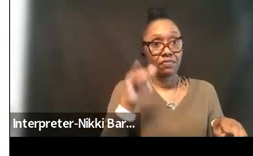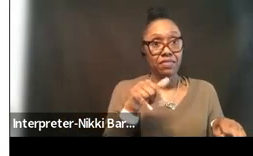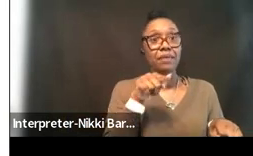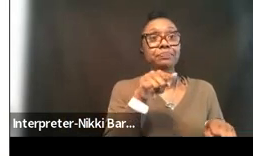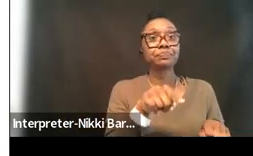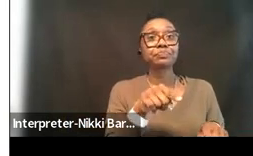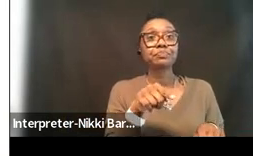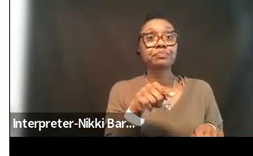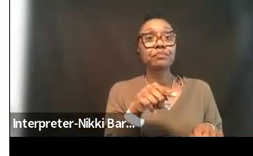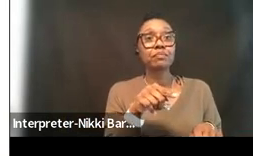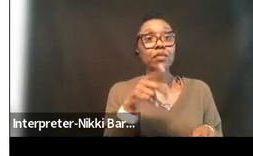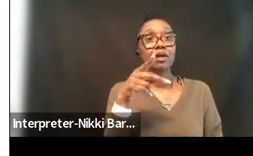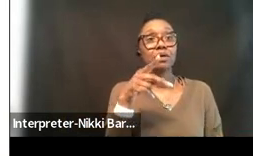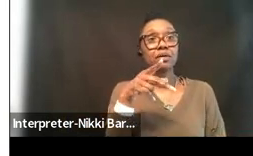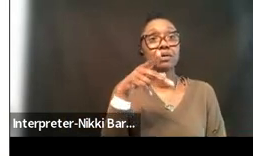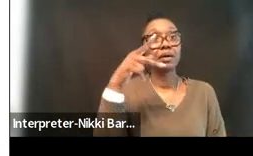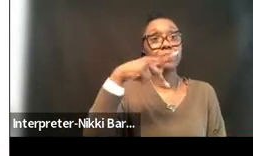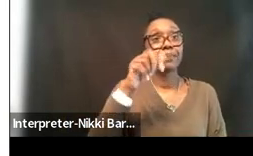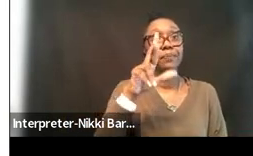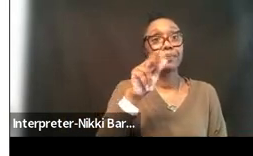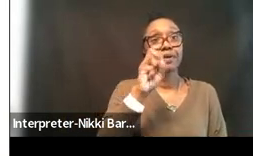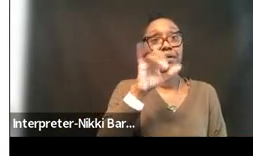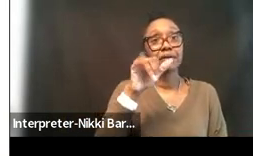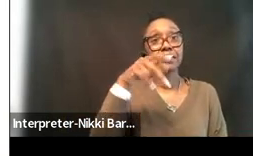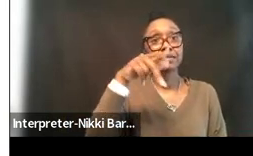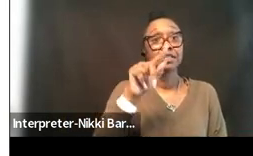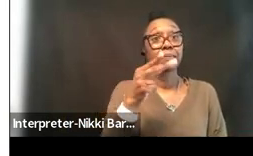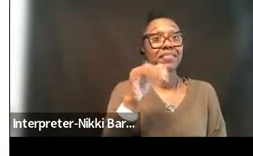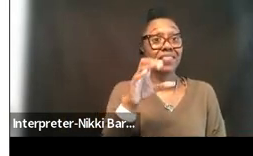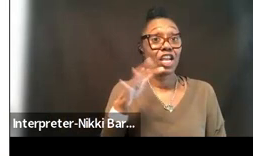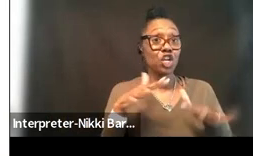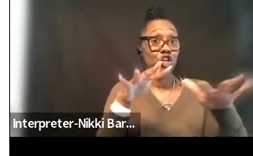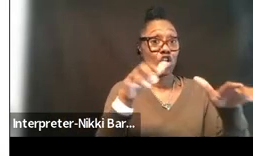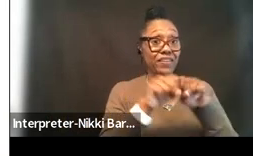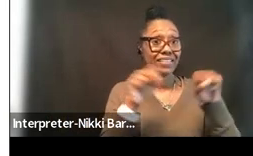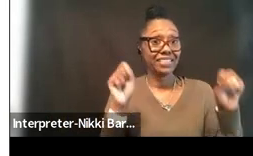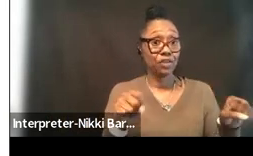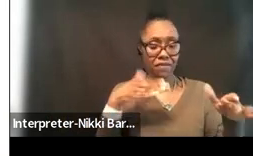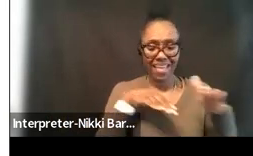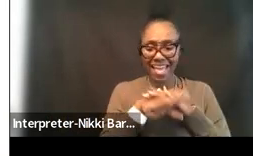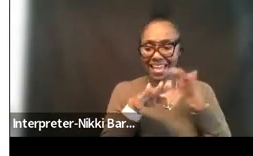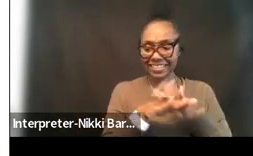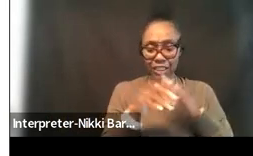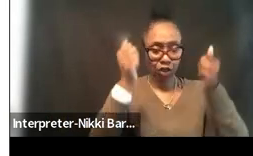The parasympathetic nervous system is when you have access to your full brain, all levels of thinking.